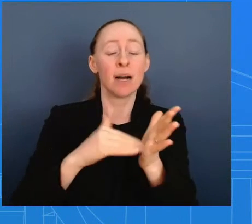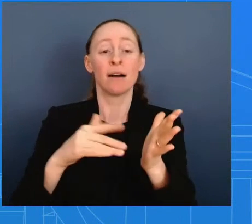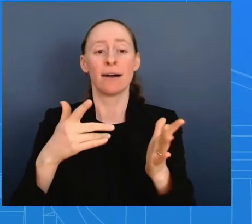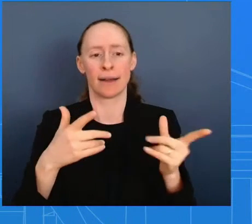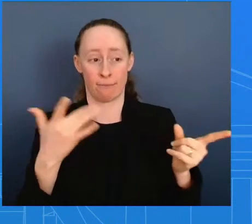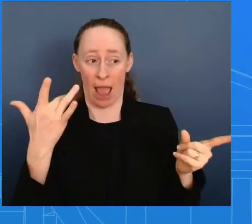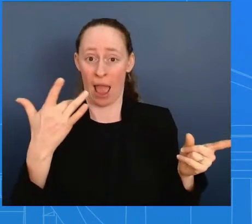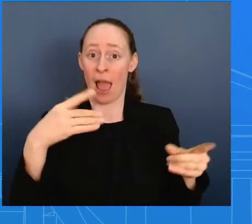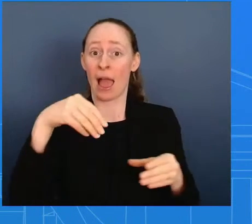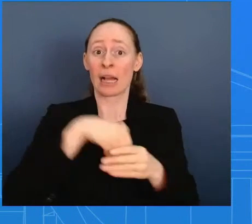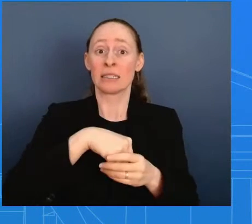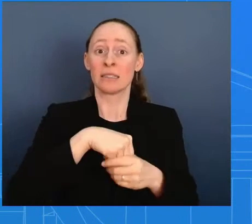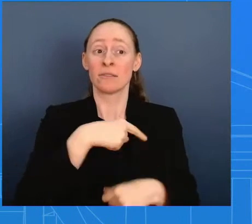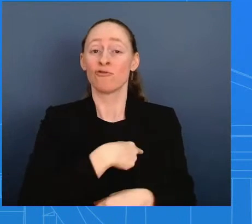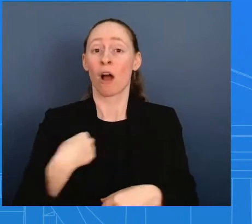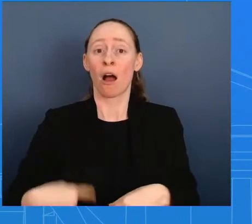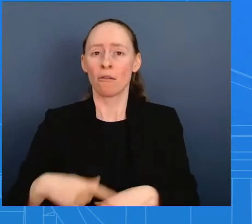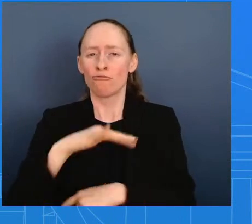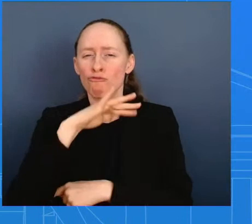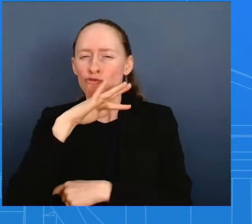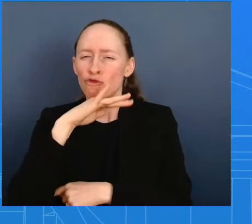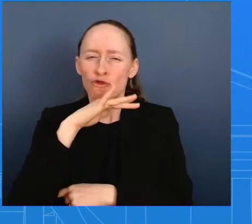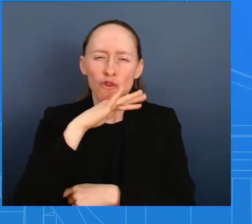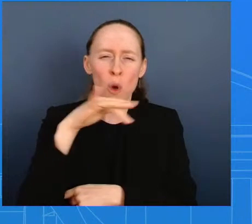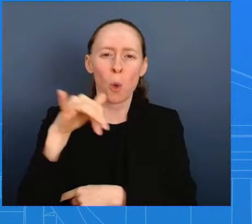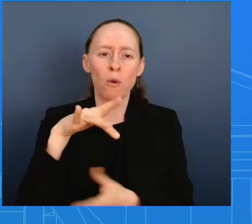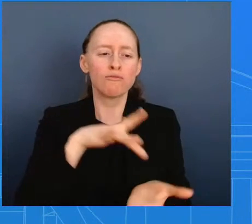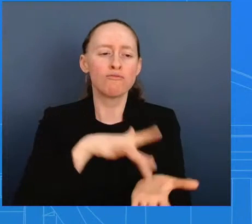the issue of overcapacity, the ways in which China